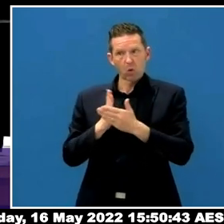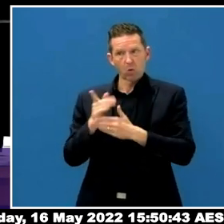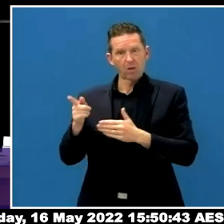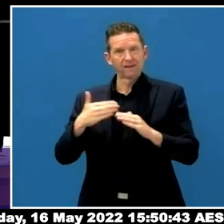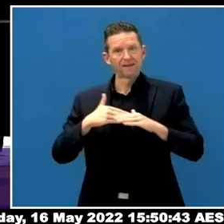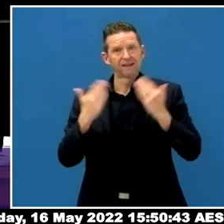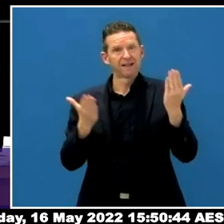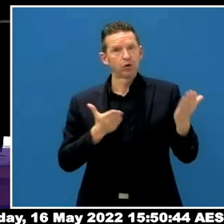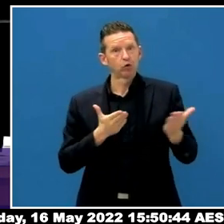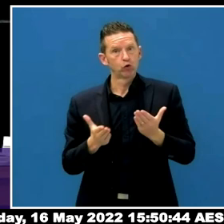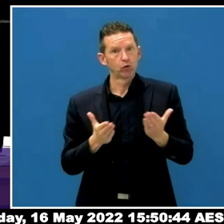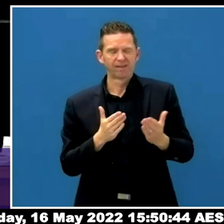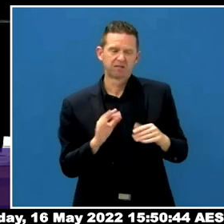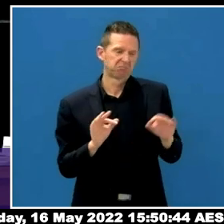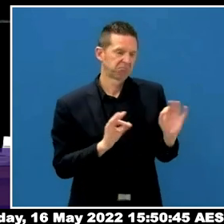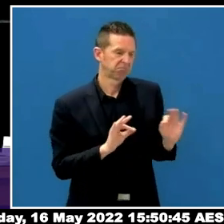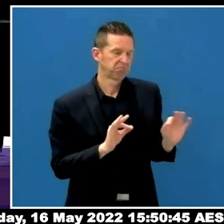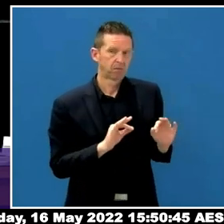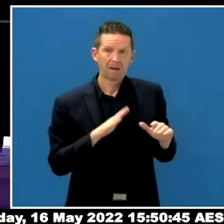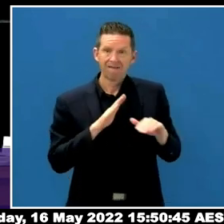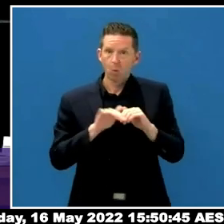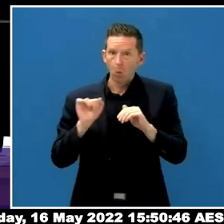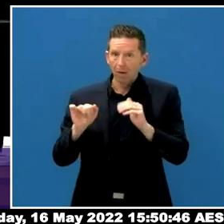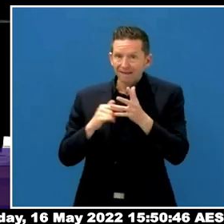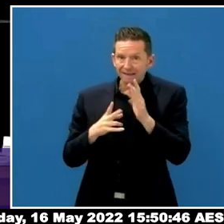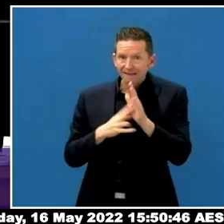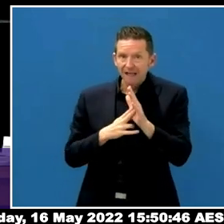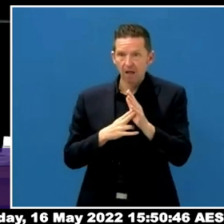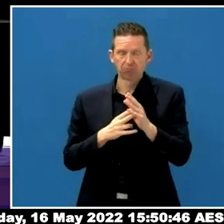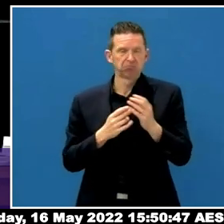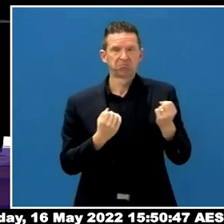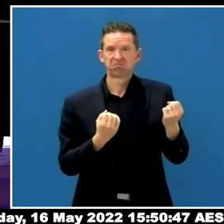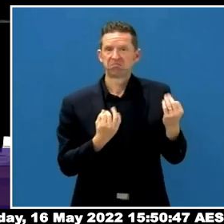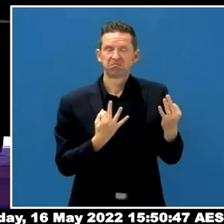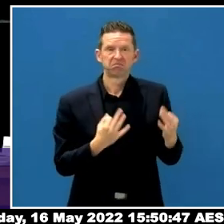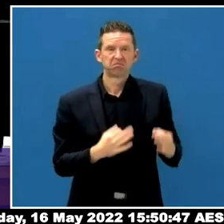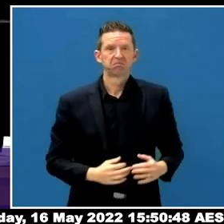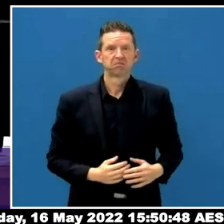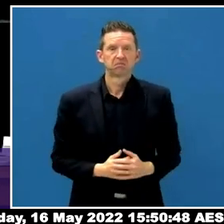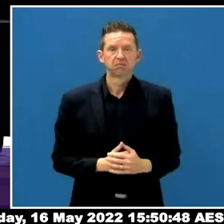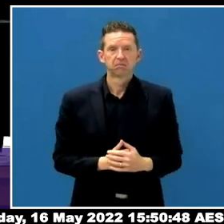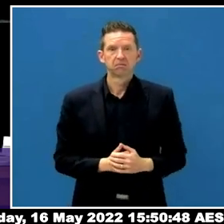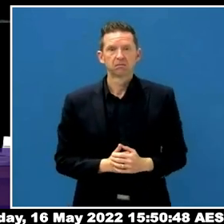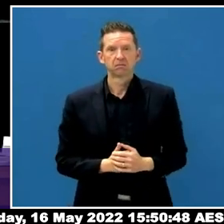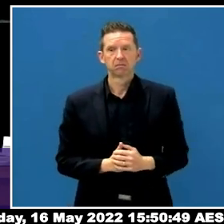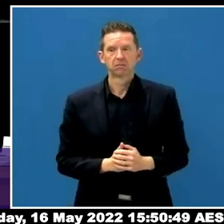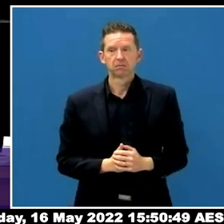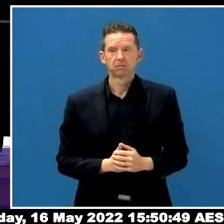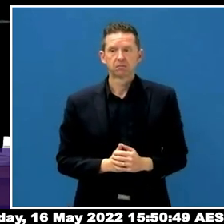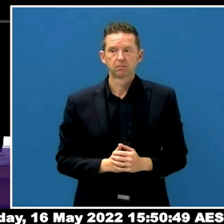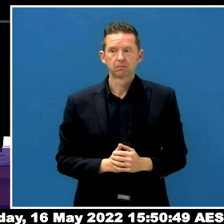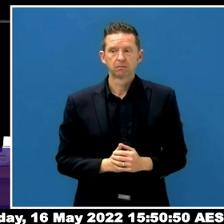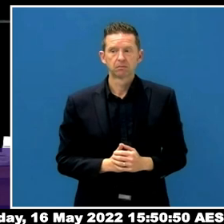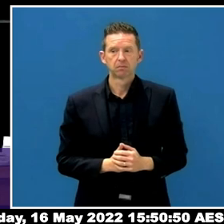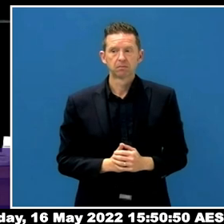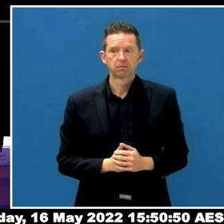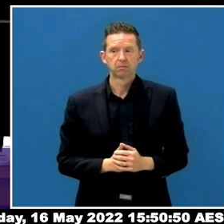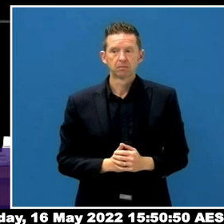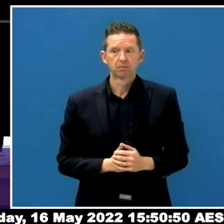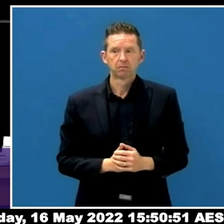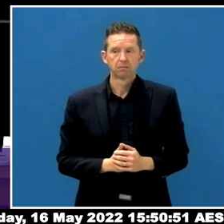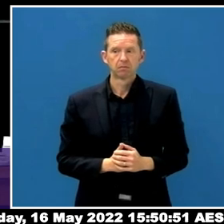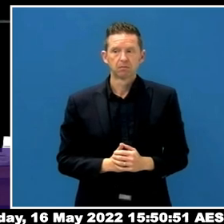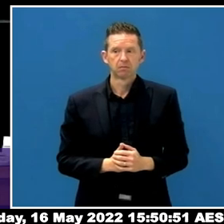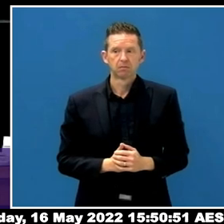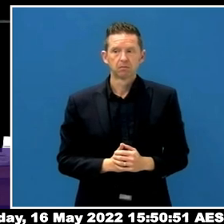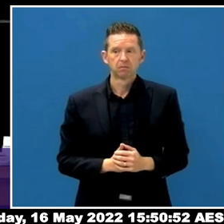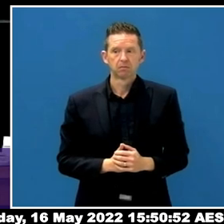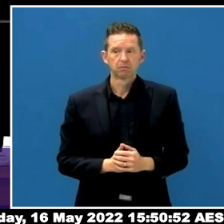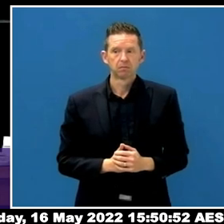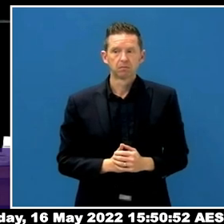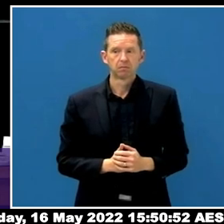No. MR FOGARTY: Were there ever any social events that